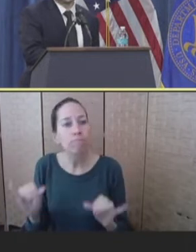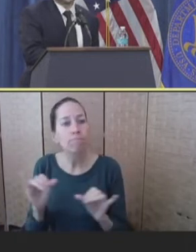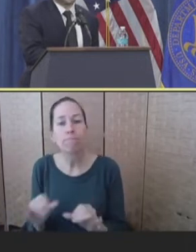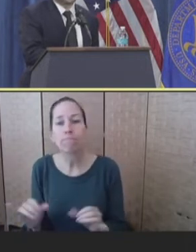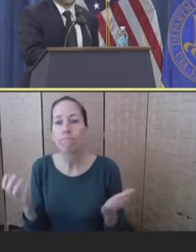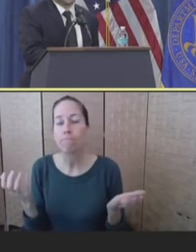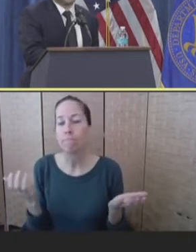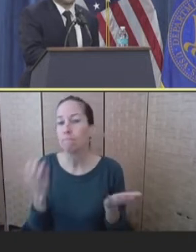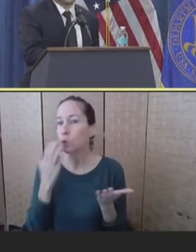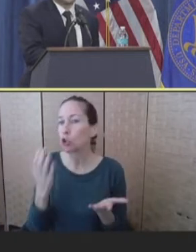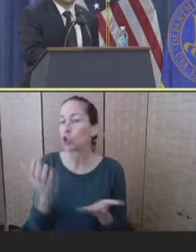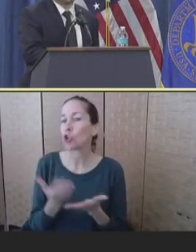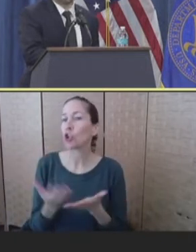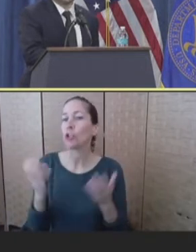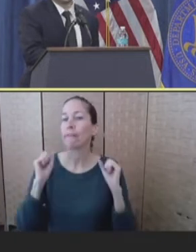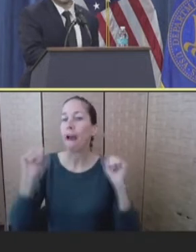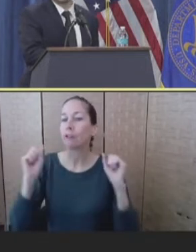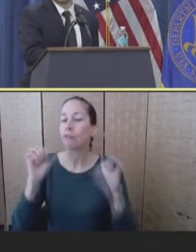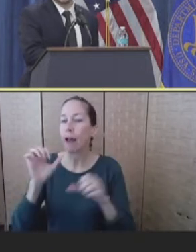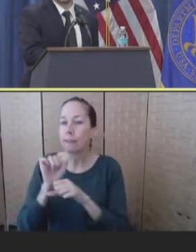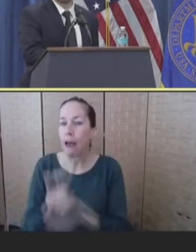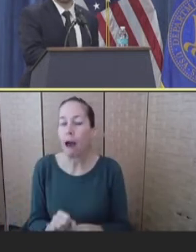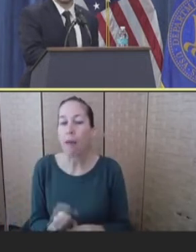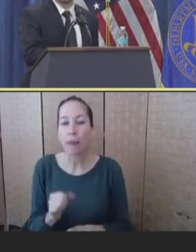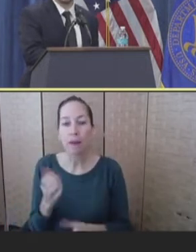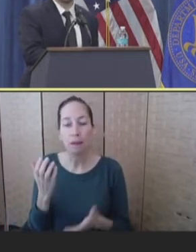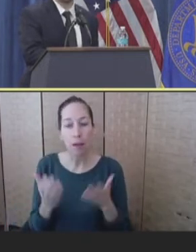good exercise habits might be more likely also to get the influenza vaccination.